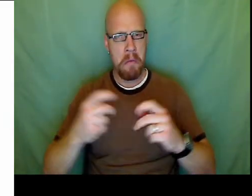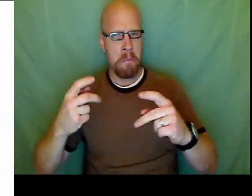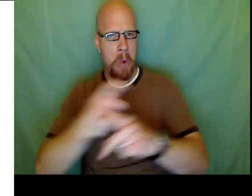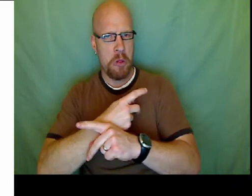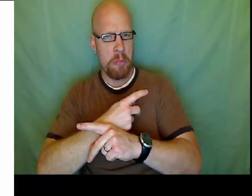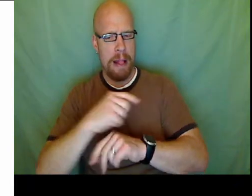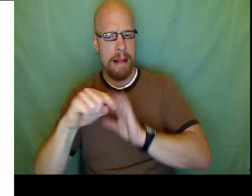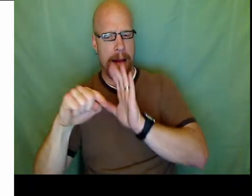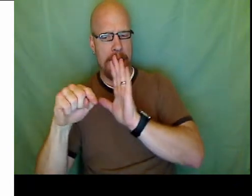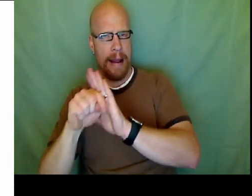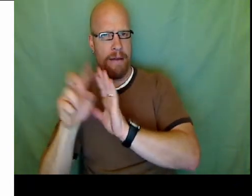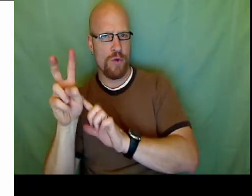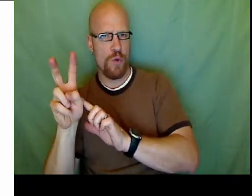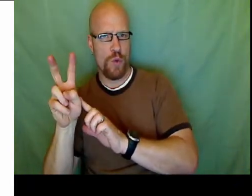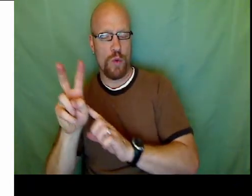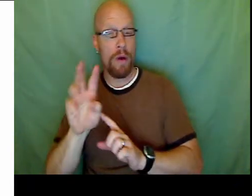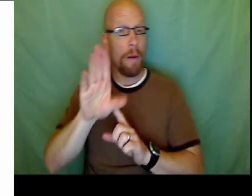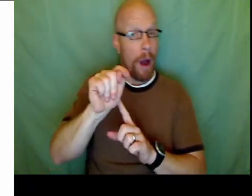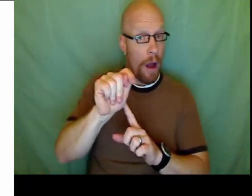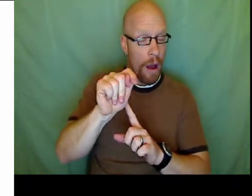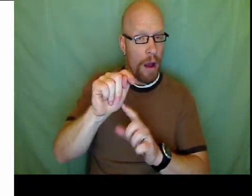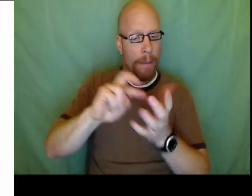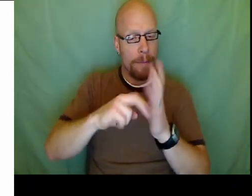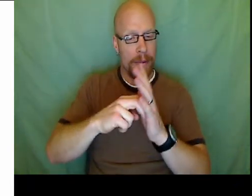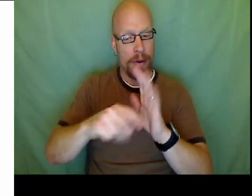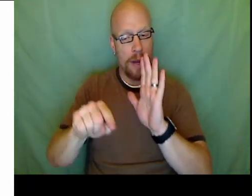and I do that by multiplying